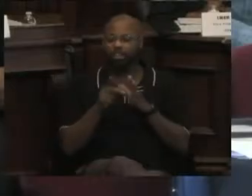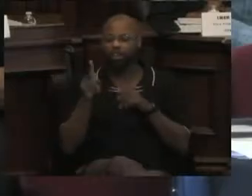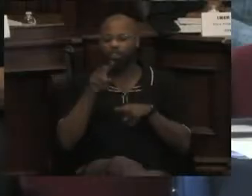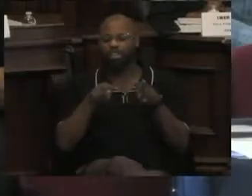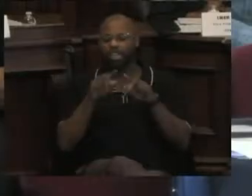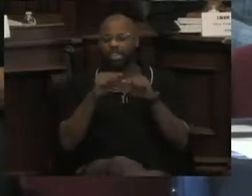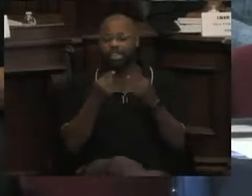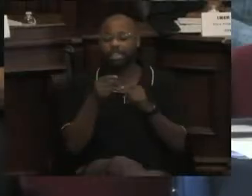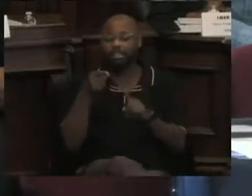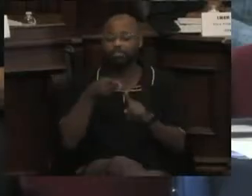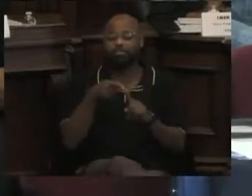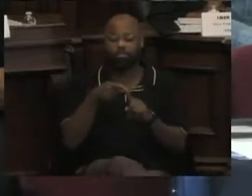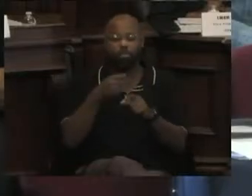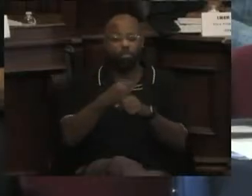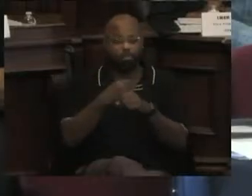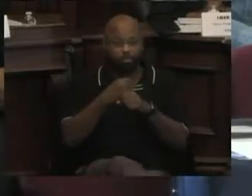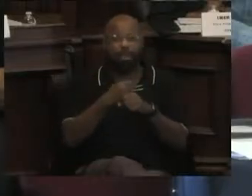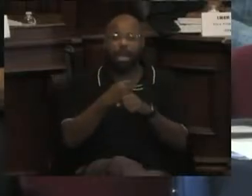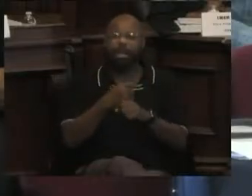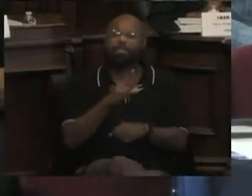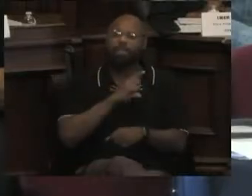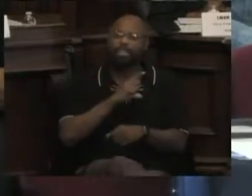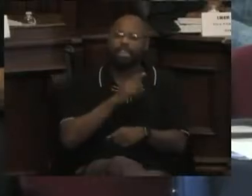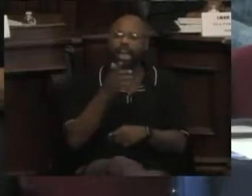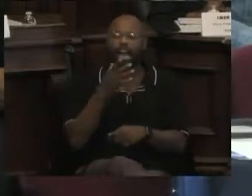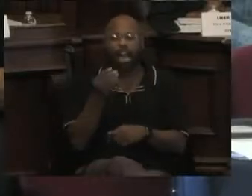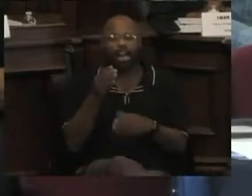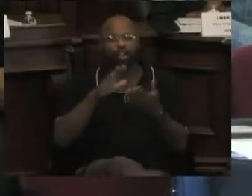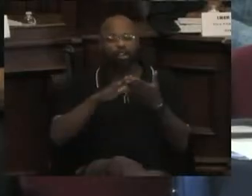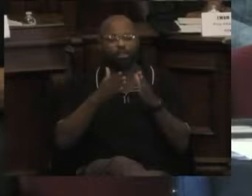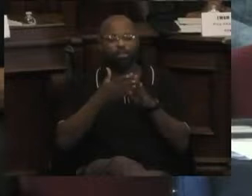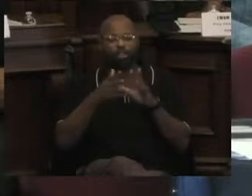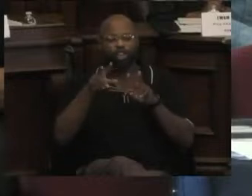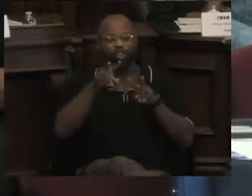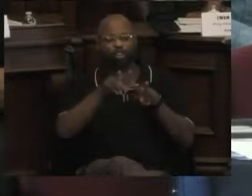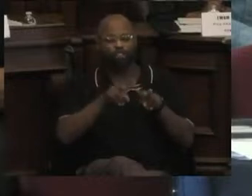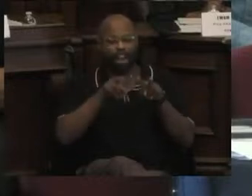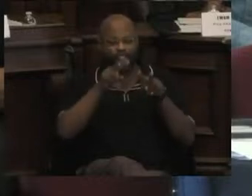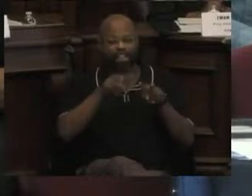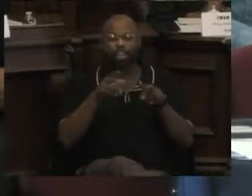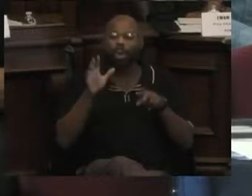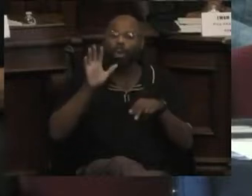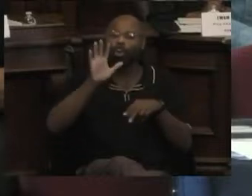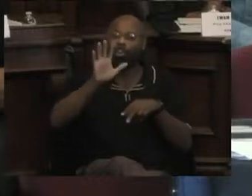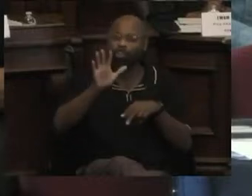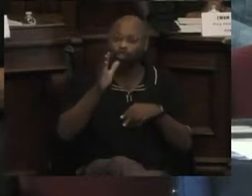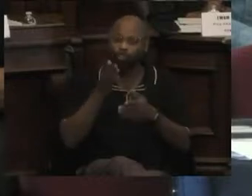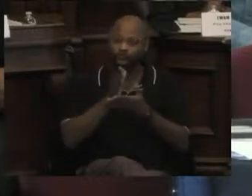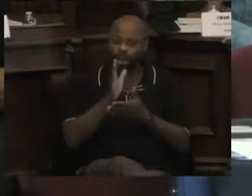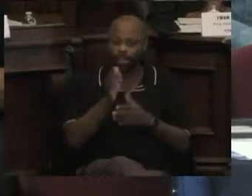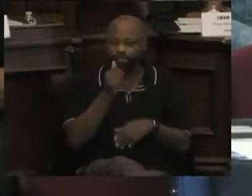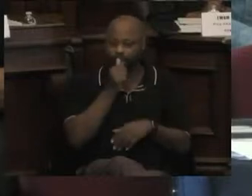is an oversight manager in the Policy and oversight Team,